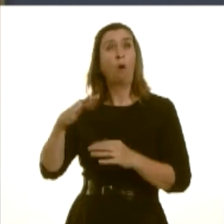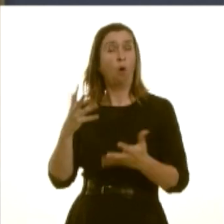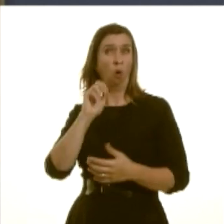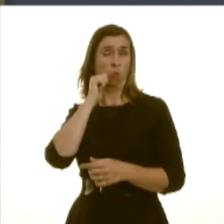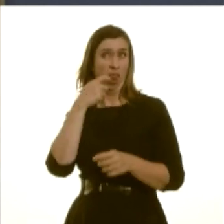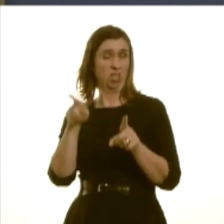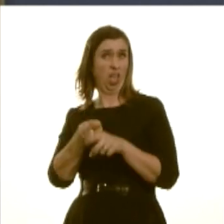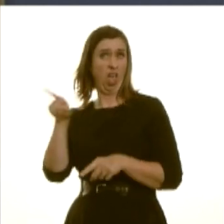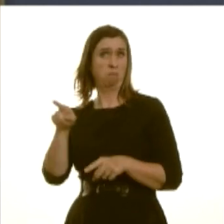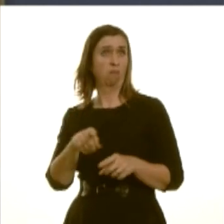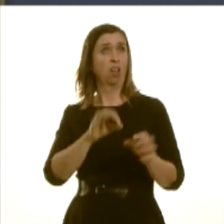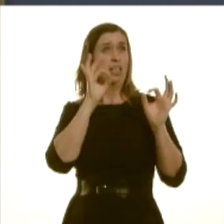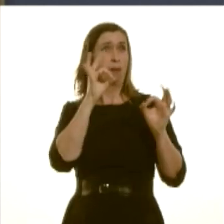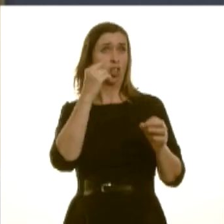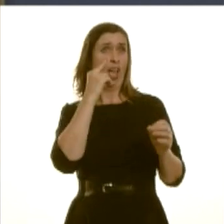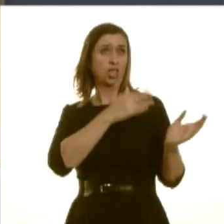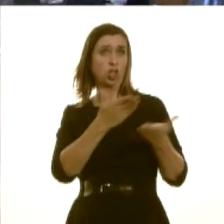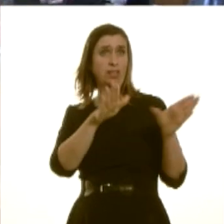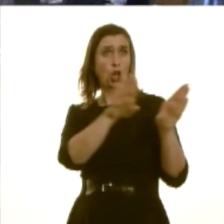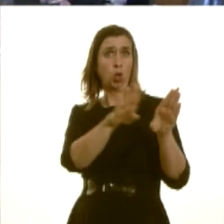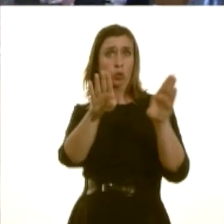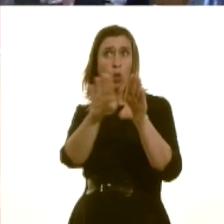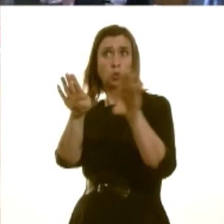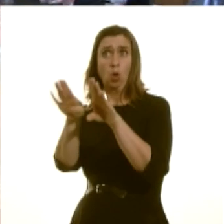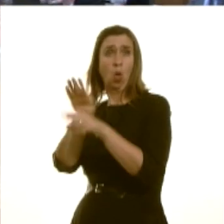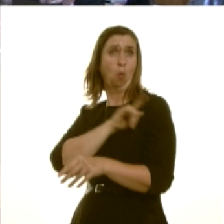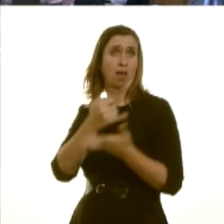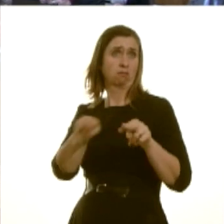services to shut down due to staff shortages? Carwyn Jones: No. There have been problems